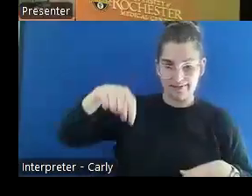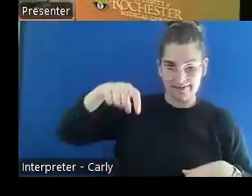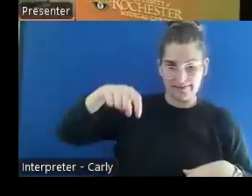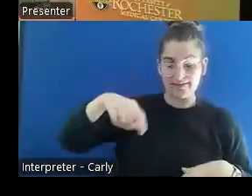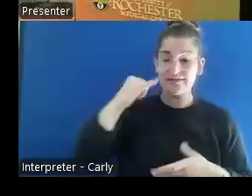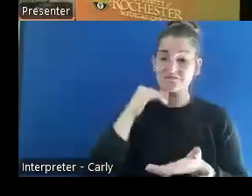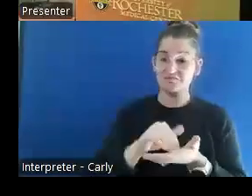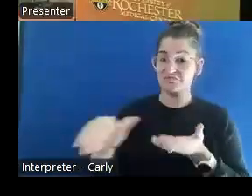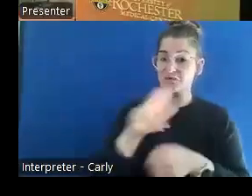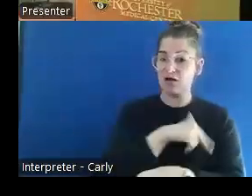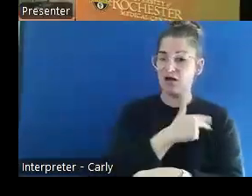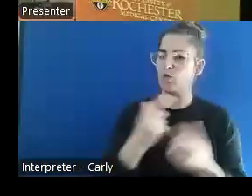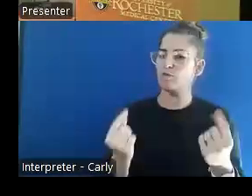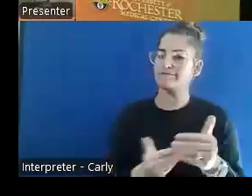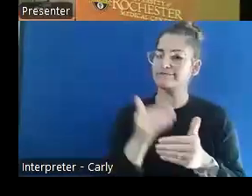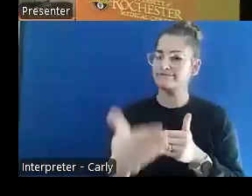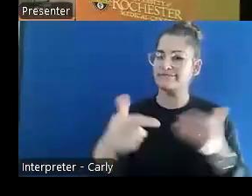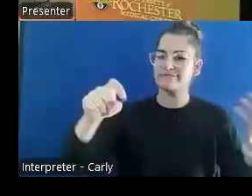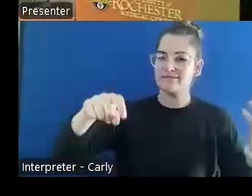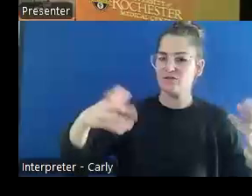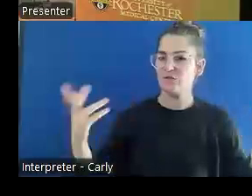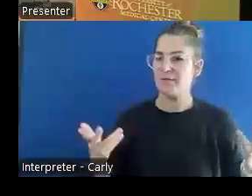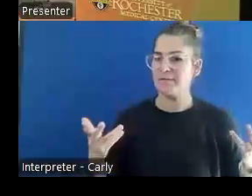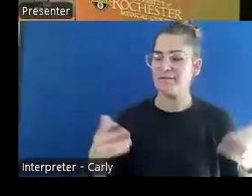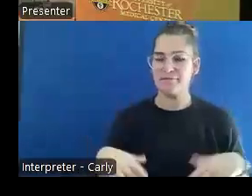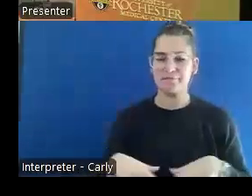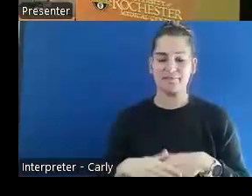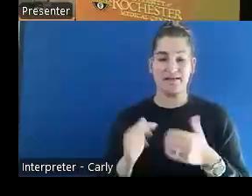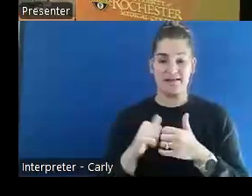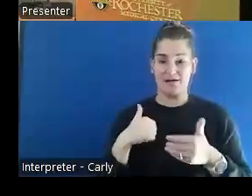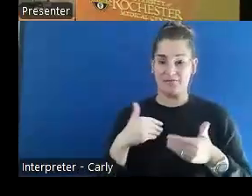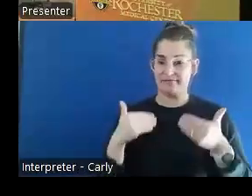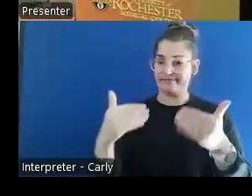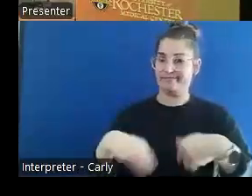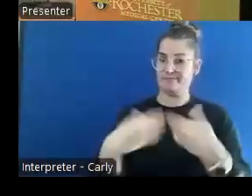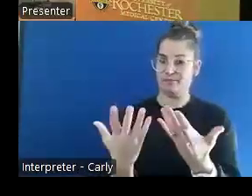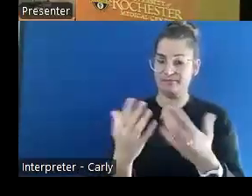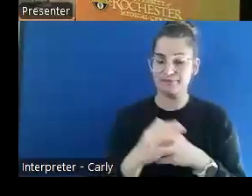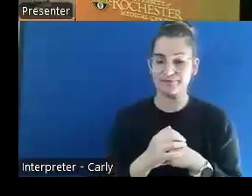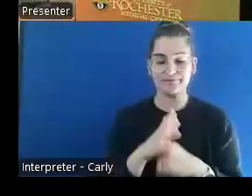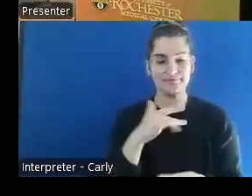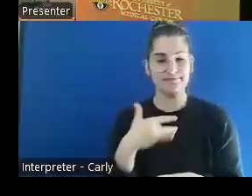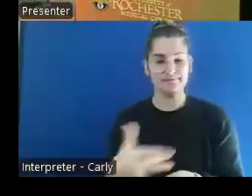the hospital and what we can act on um for them because oftentimes clinicians will either under